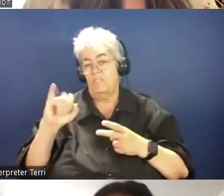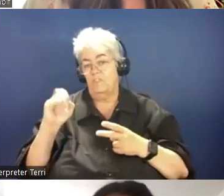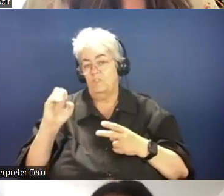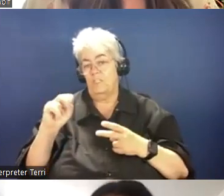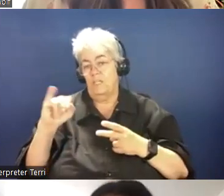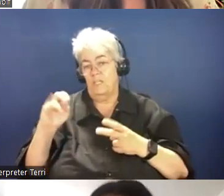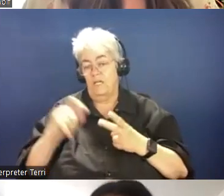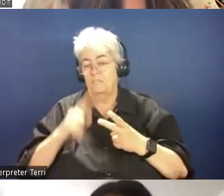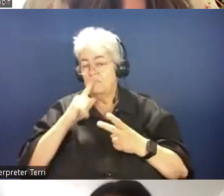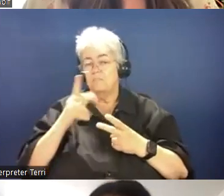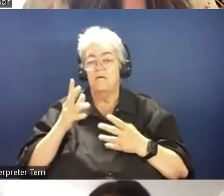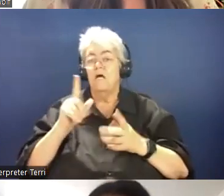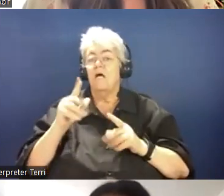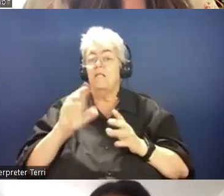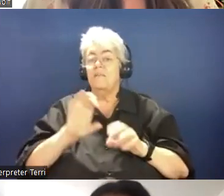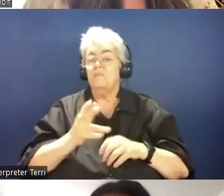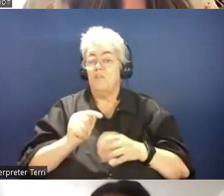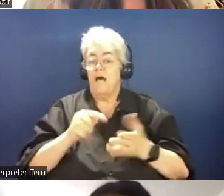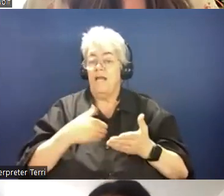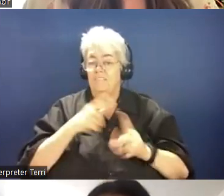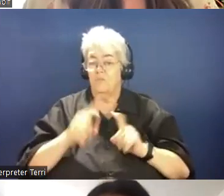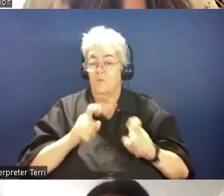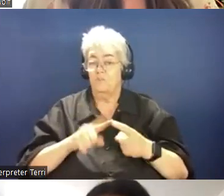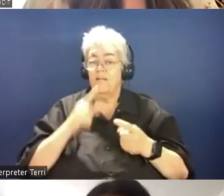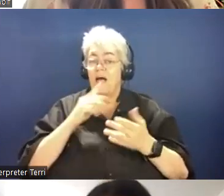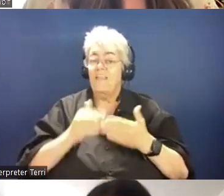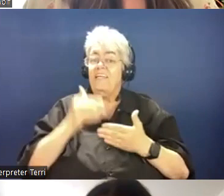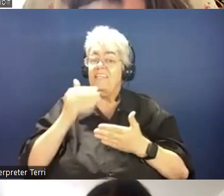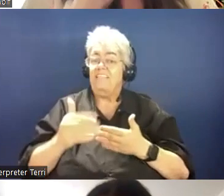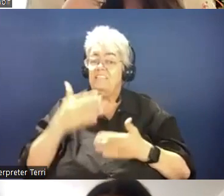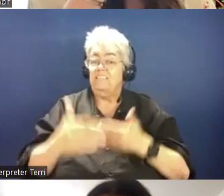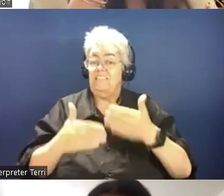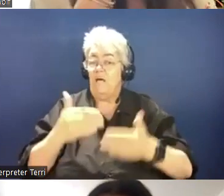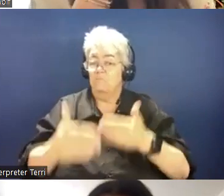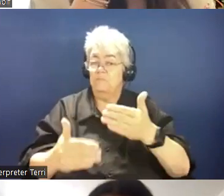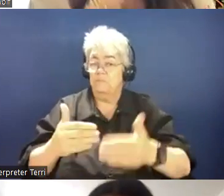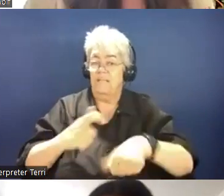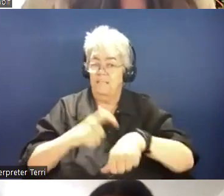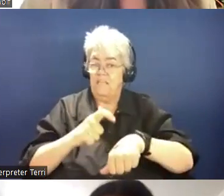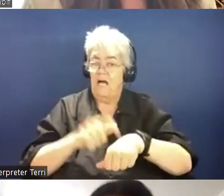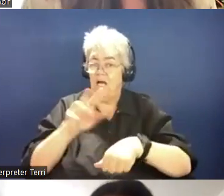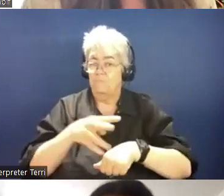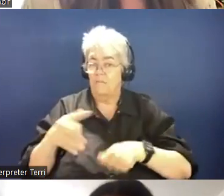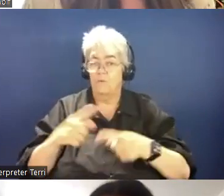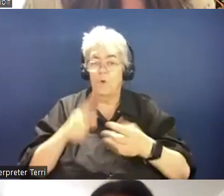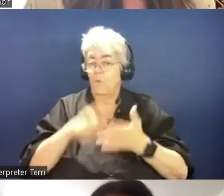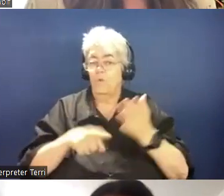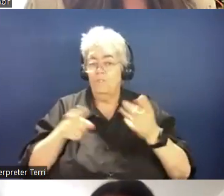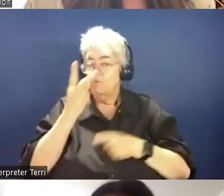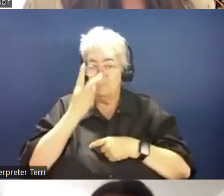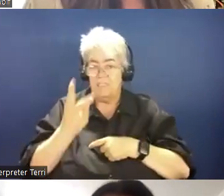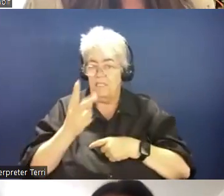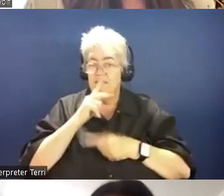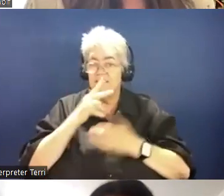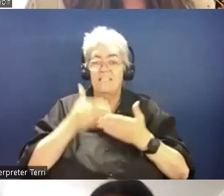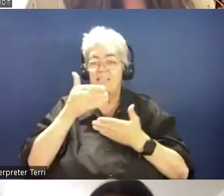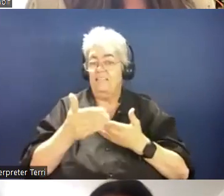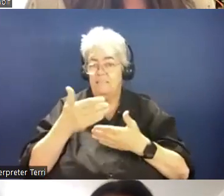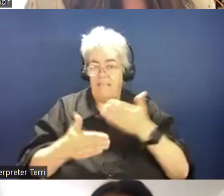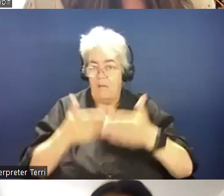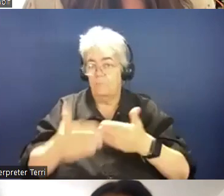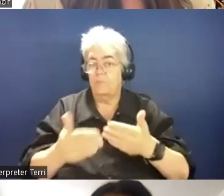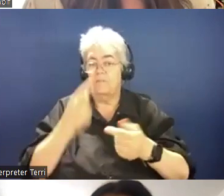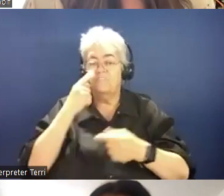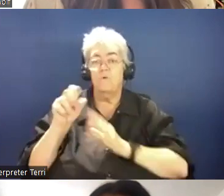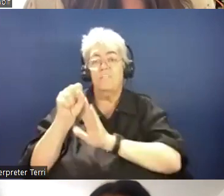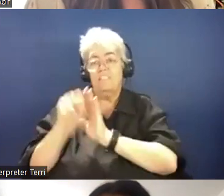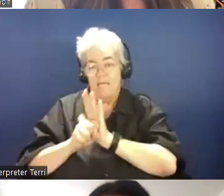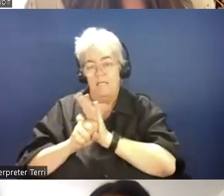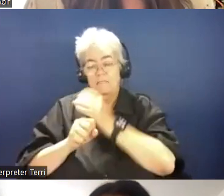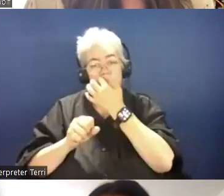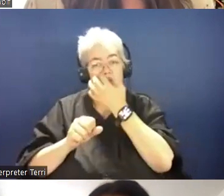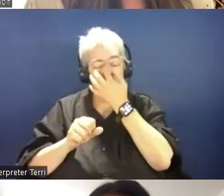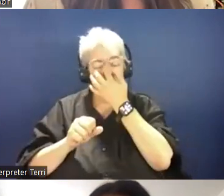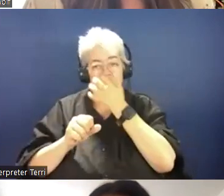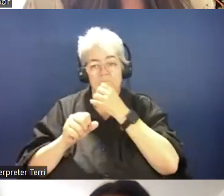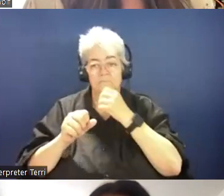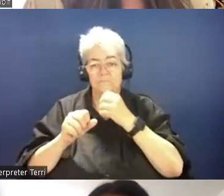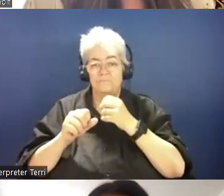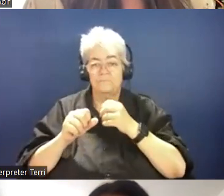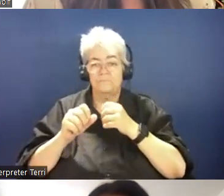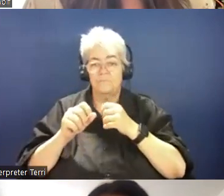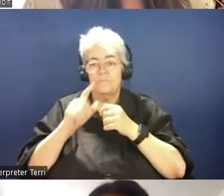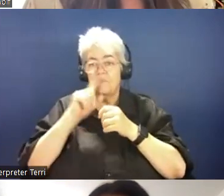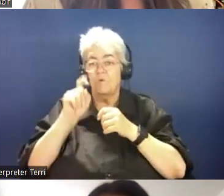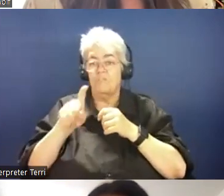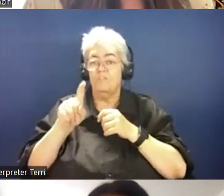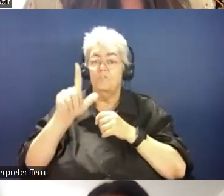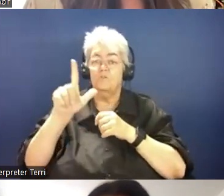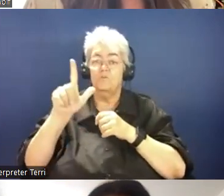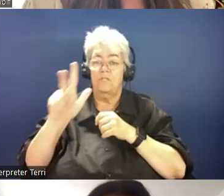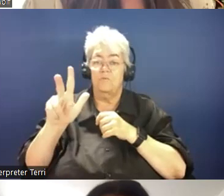do you see as next steps in time table, I'm sorry, for the stay in SB 23-169? If